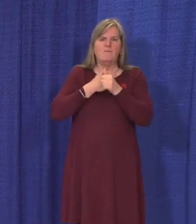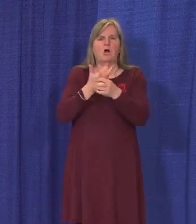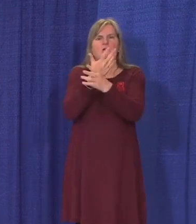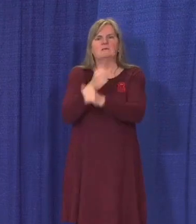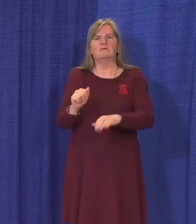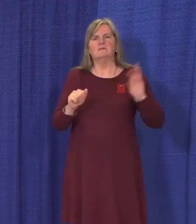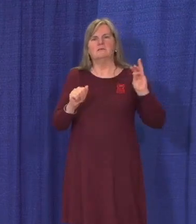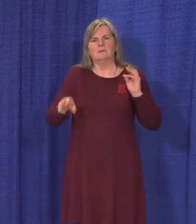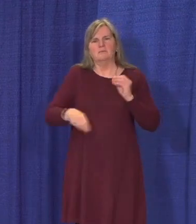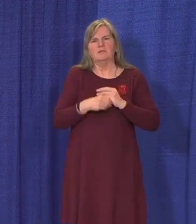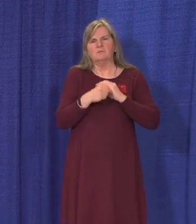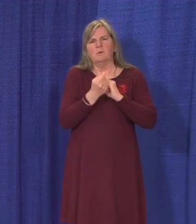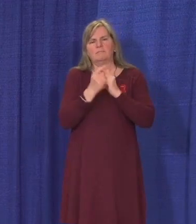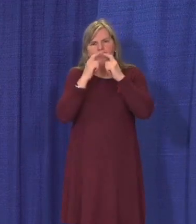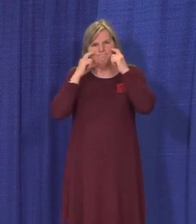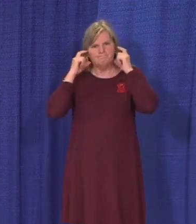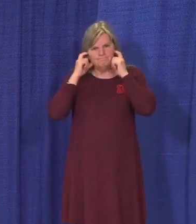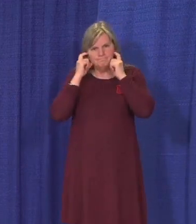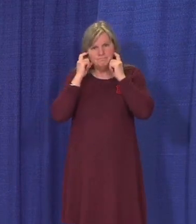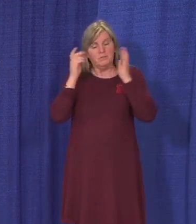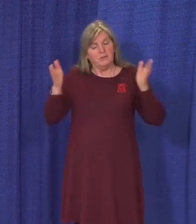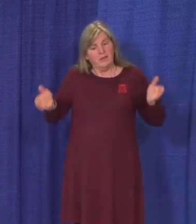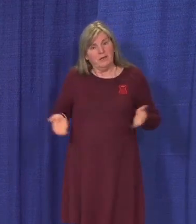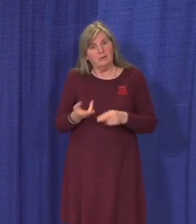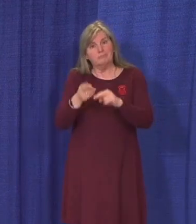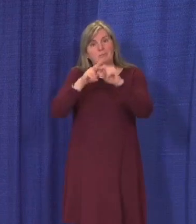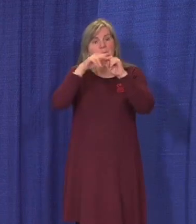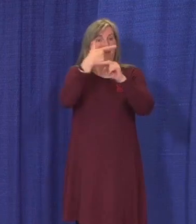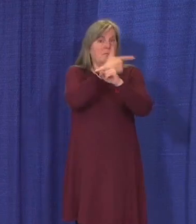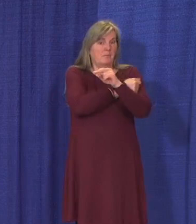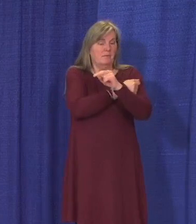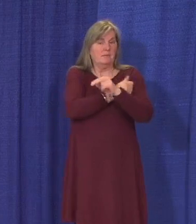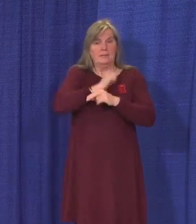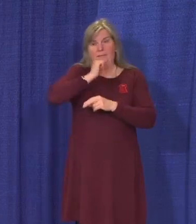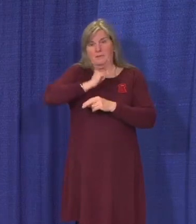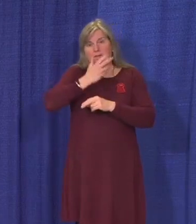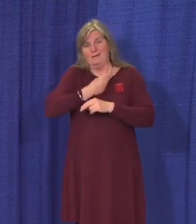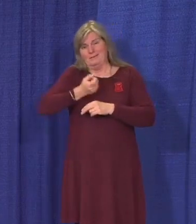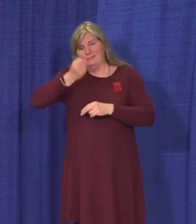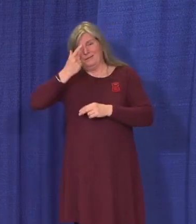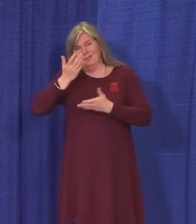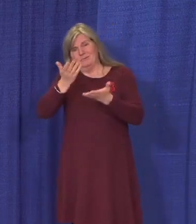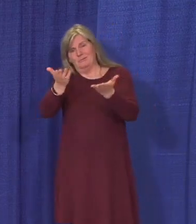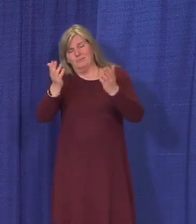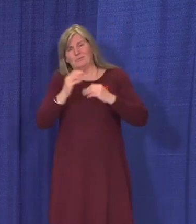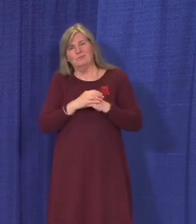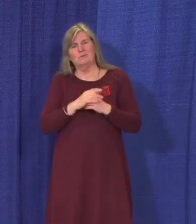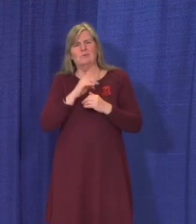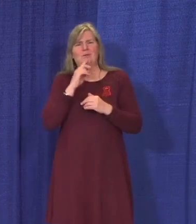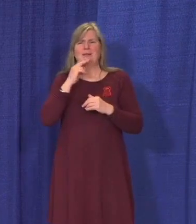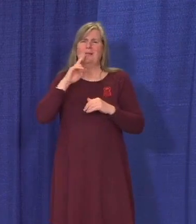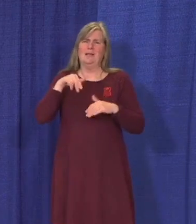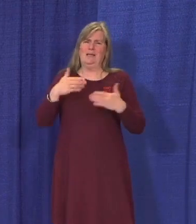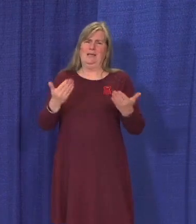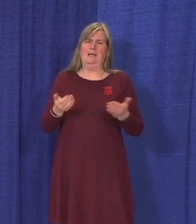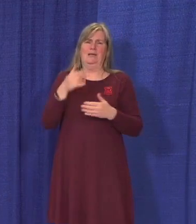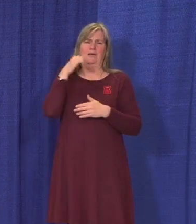Territories with the school outbreak and facility shutting down.